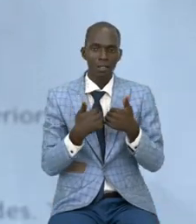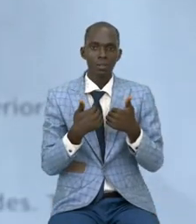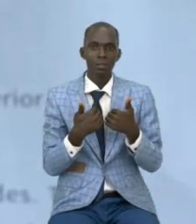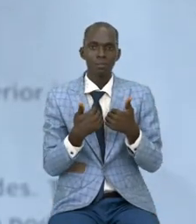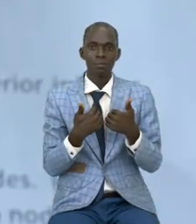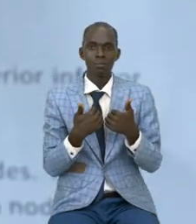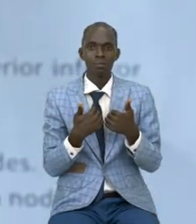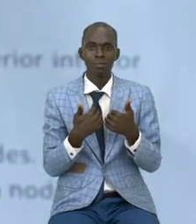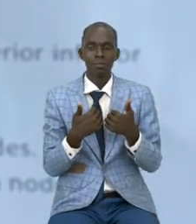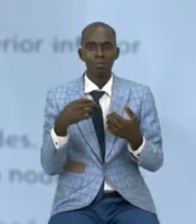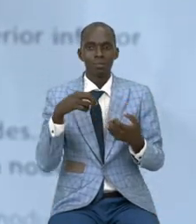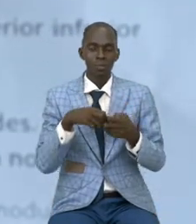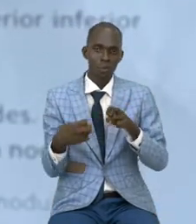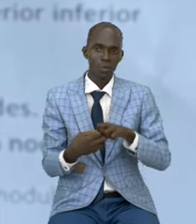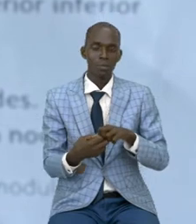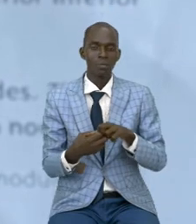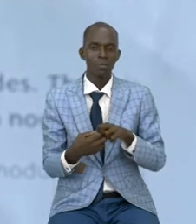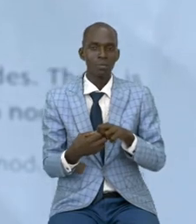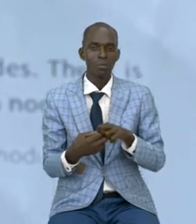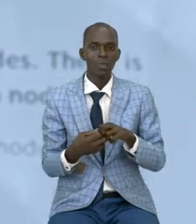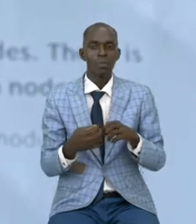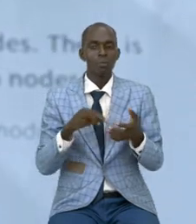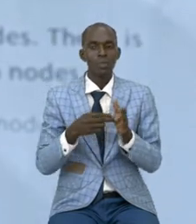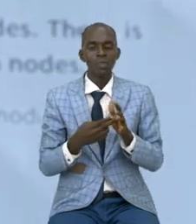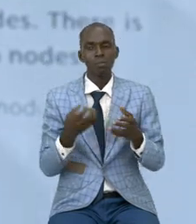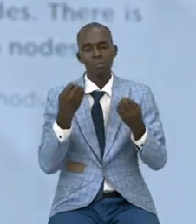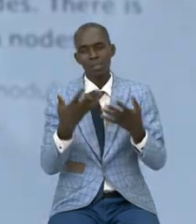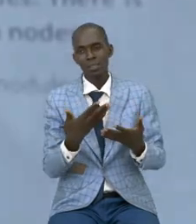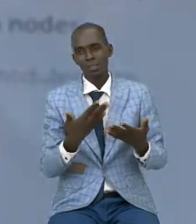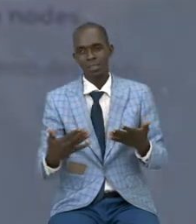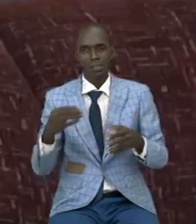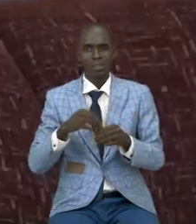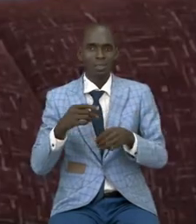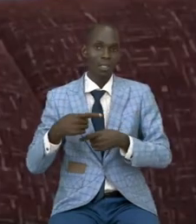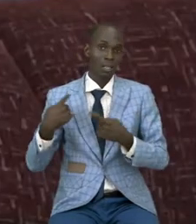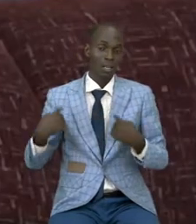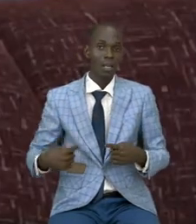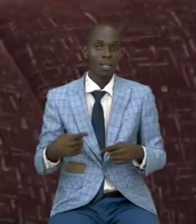medical fusion which means a lot of fluid in my heart i did some surgery and after